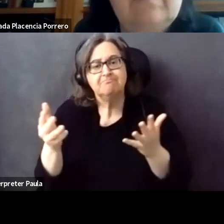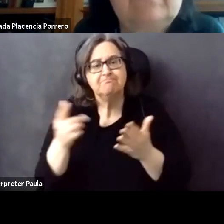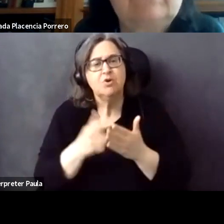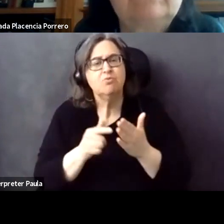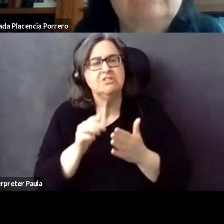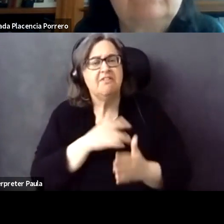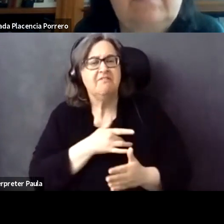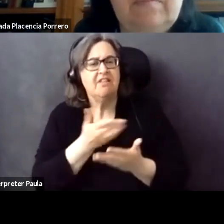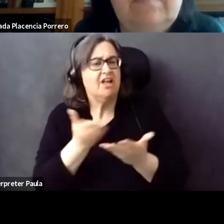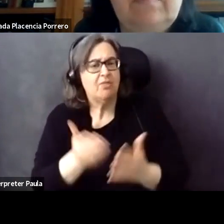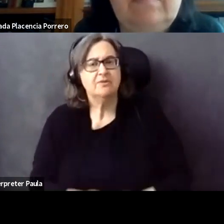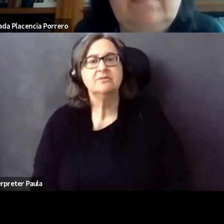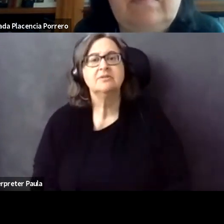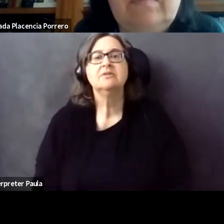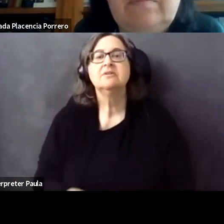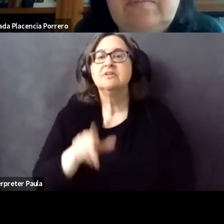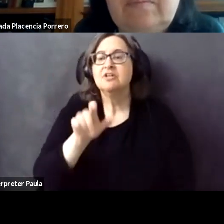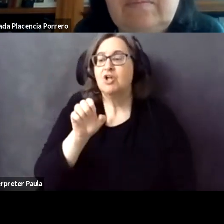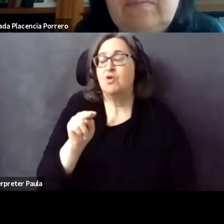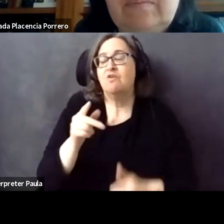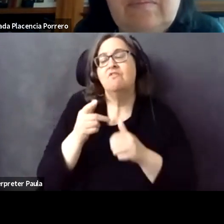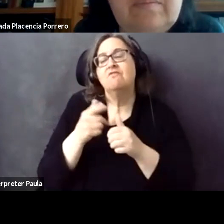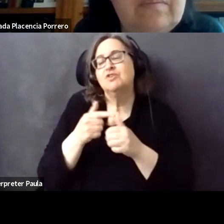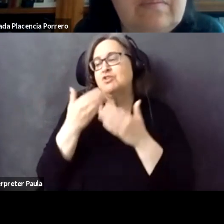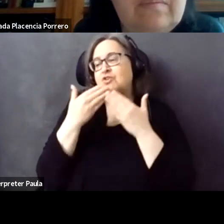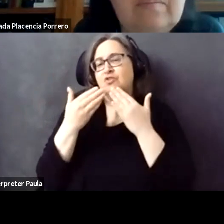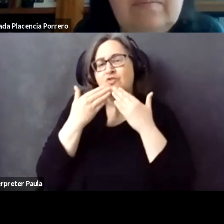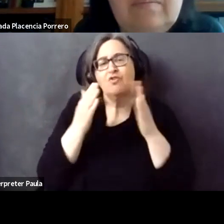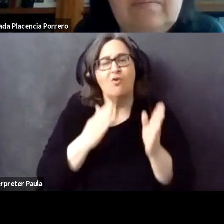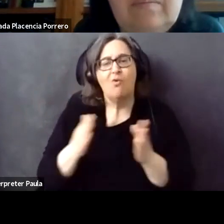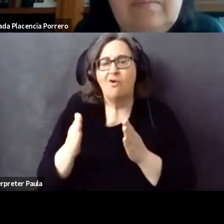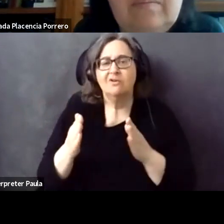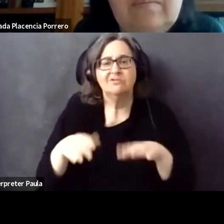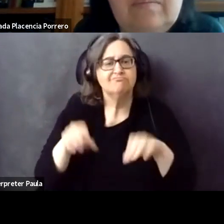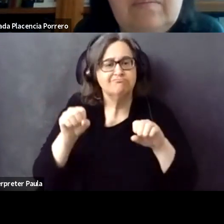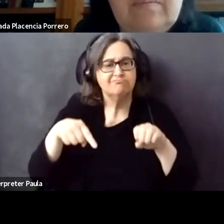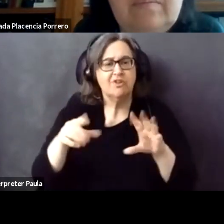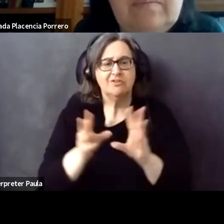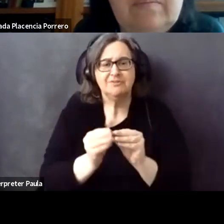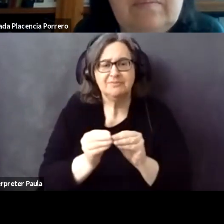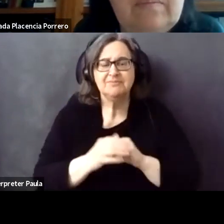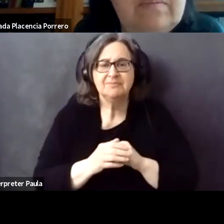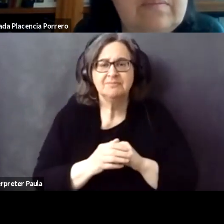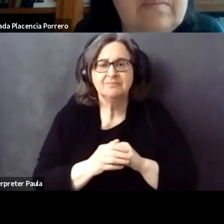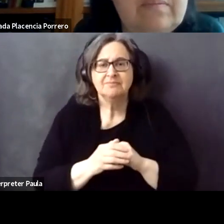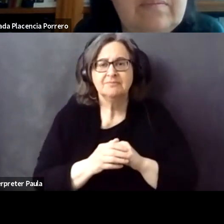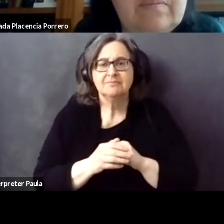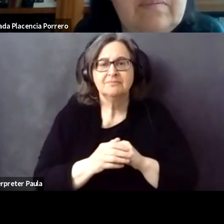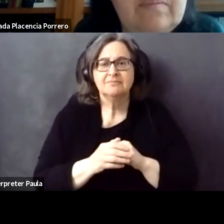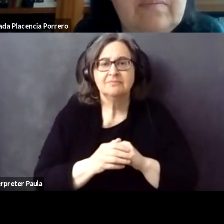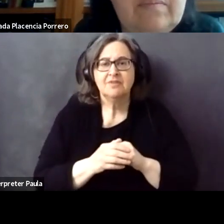think about the potential here of the impact of the accessibility act? What's the feeling out there?